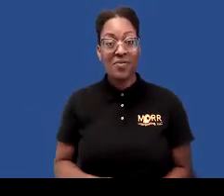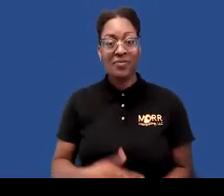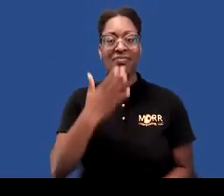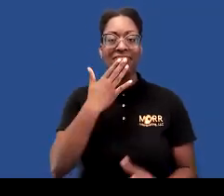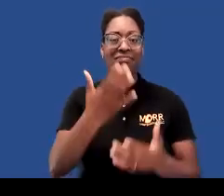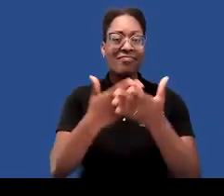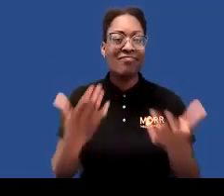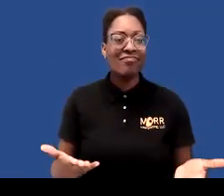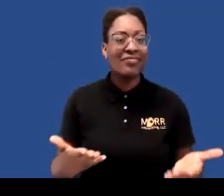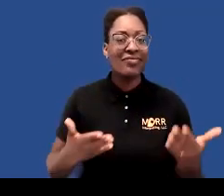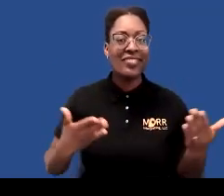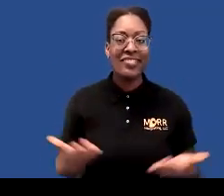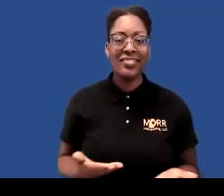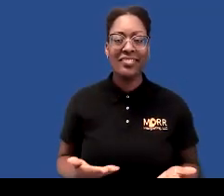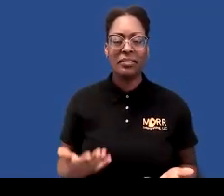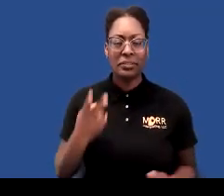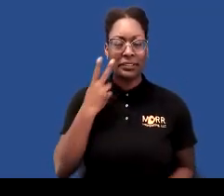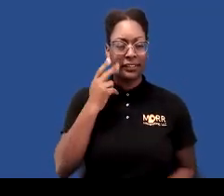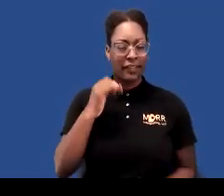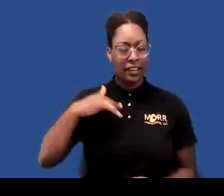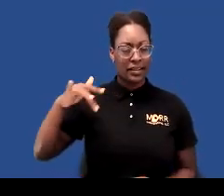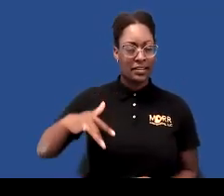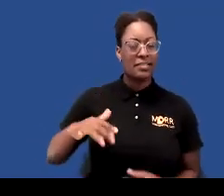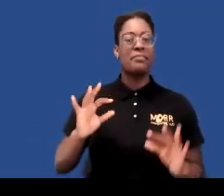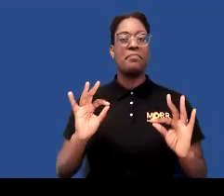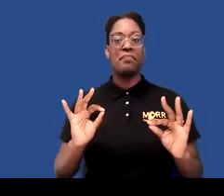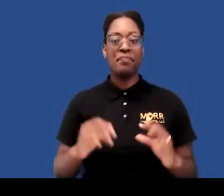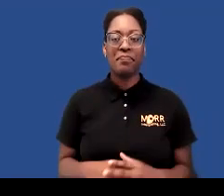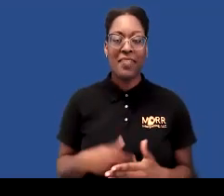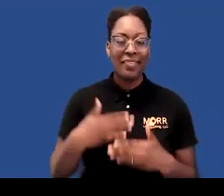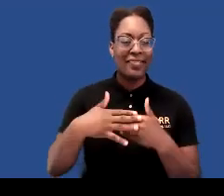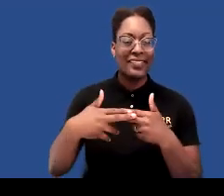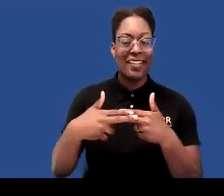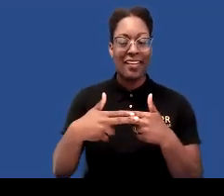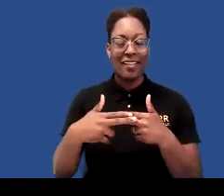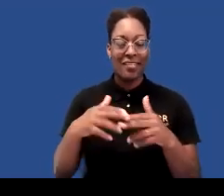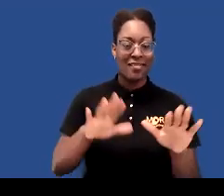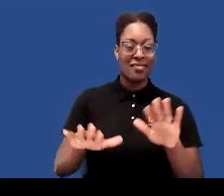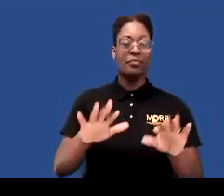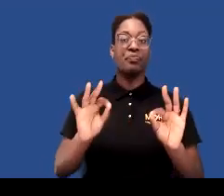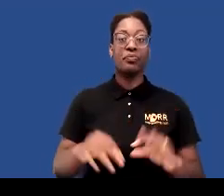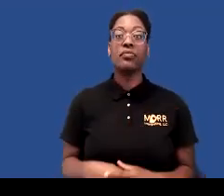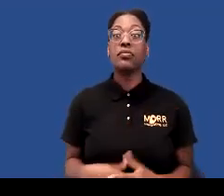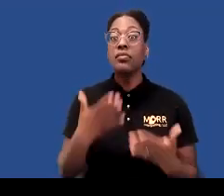Let me see if I can get to the next Here we go-- to the next slide. So, thank you so much for attending today's webinar with me.